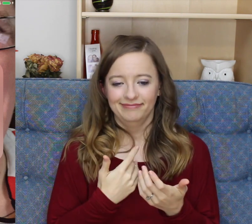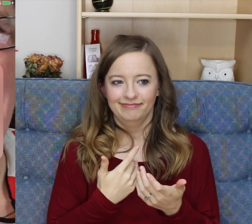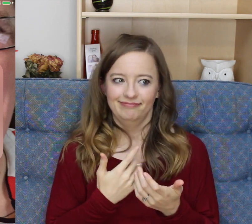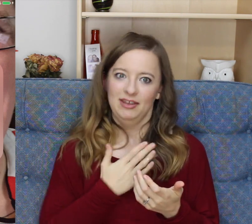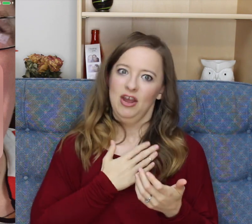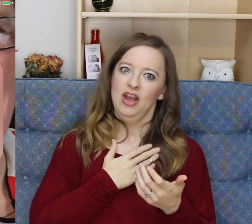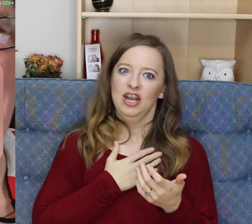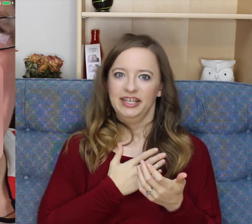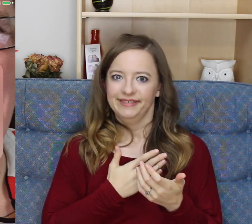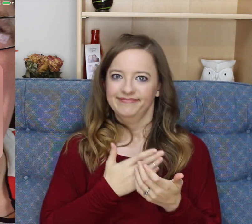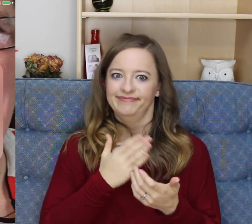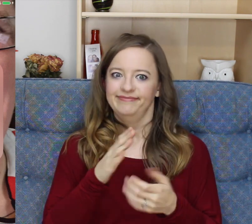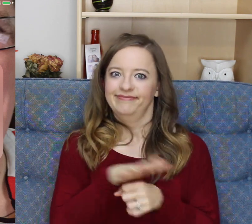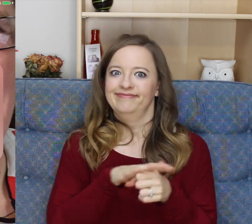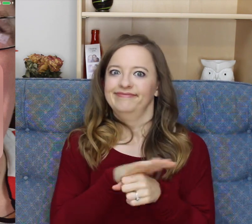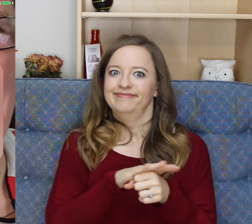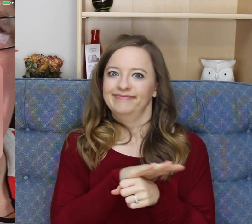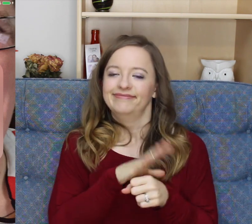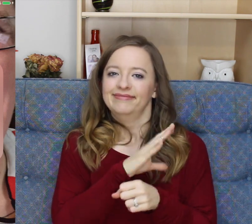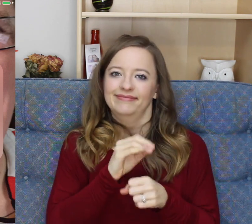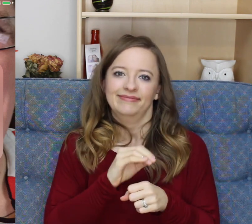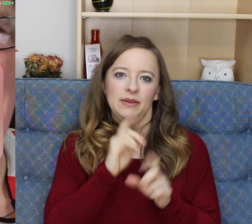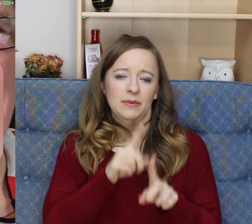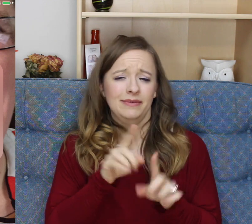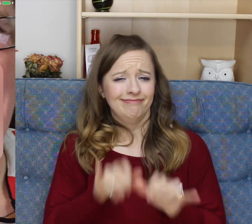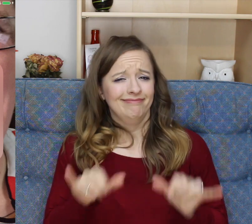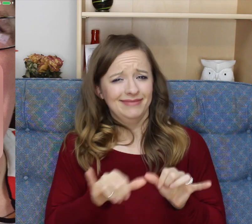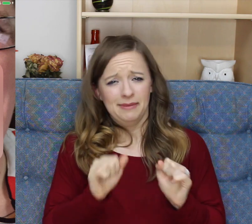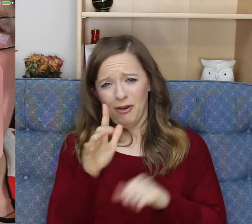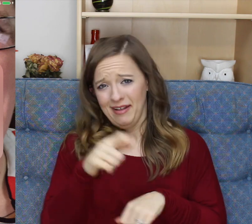I have like our location and our order. We get the same